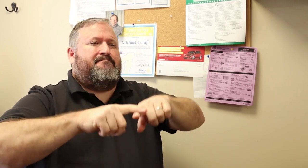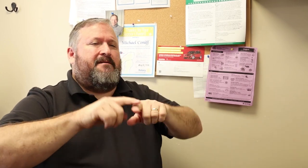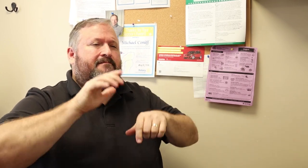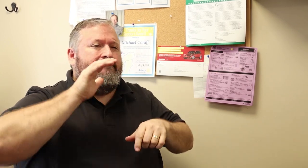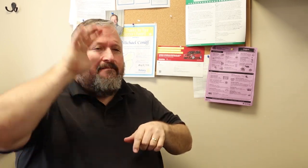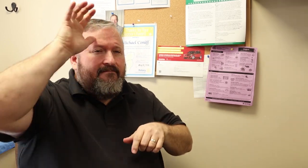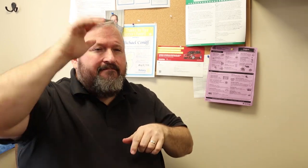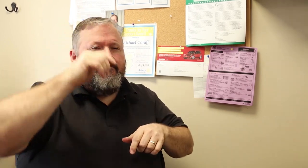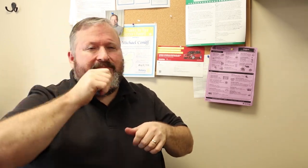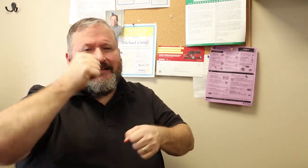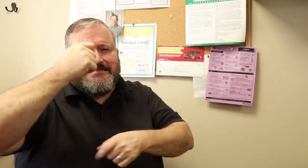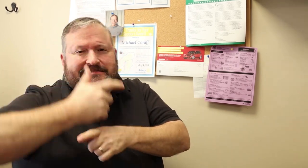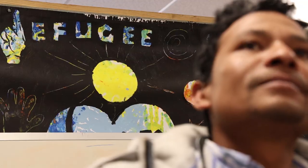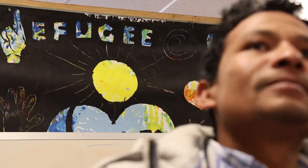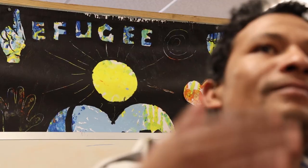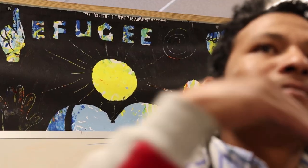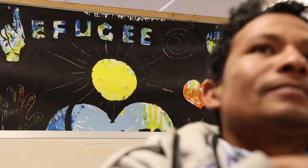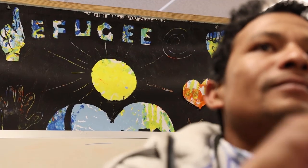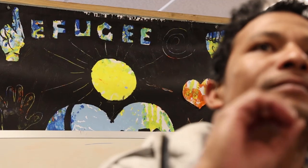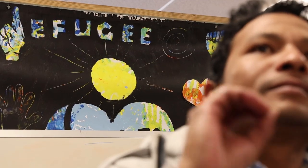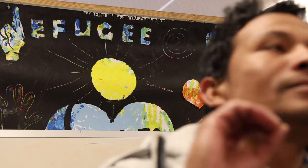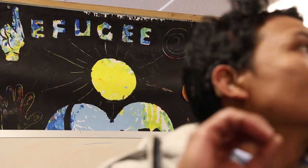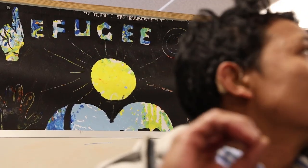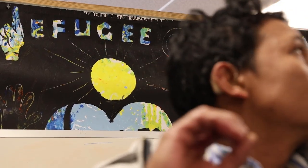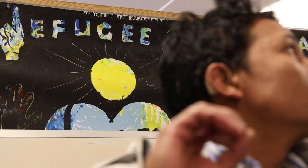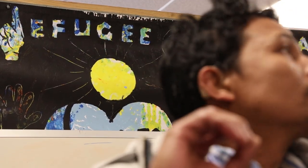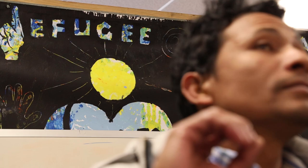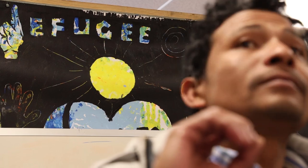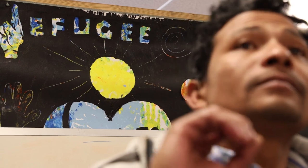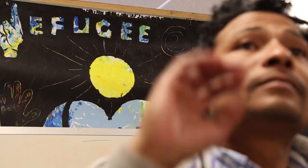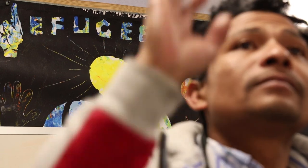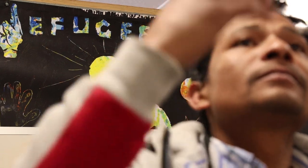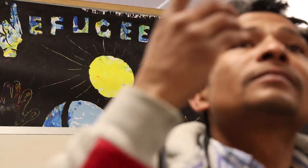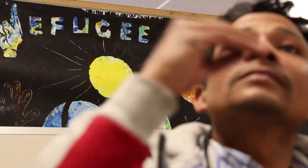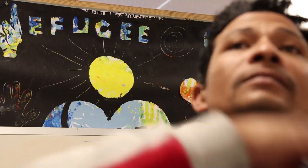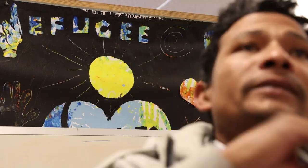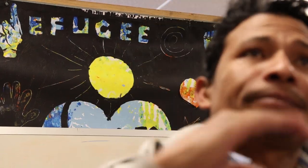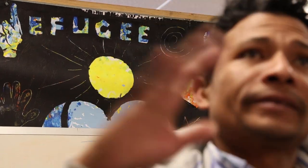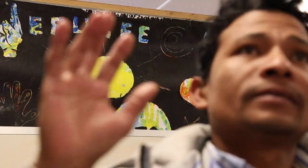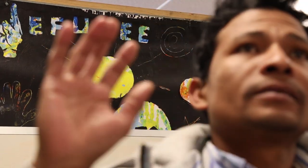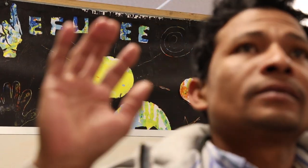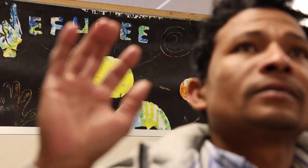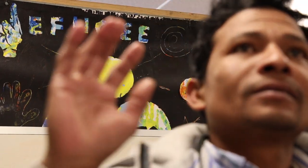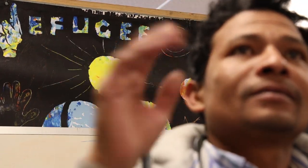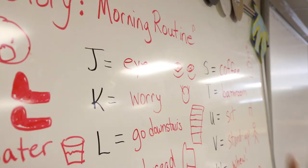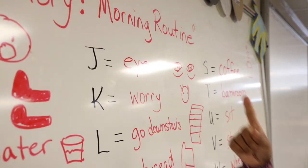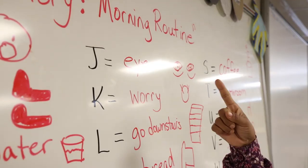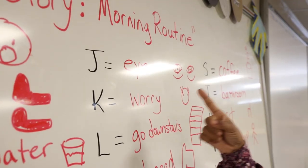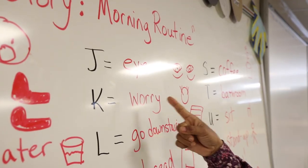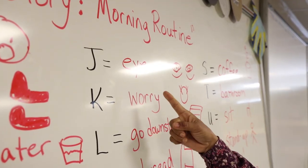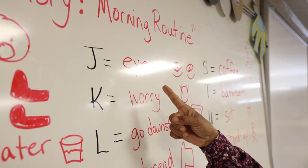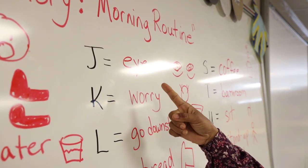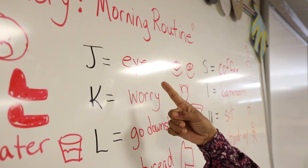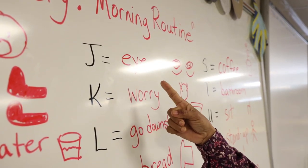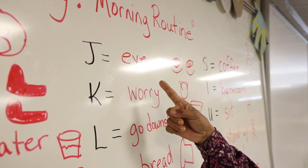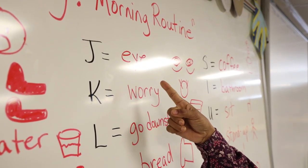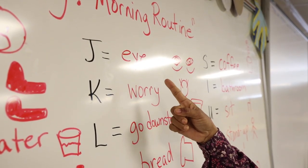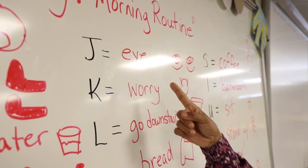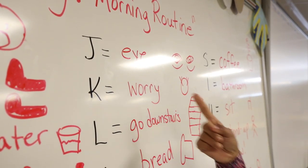(Rob) stay home, wherever that would be. Whether it be with parents, whether it be with (Rob) siblings, and they would be so dependent on them. They would not be able to get